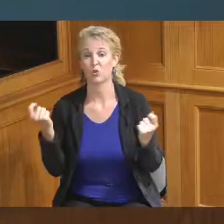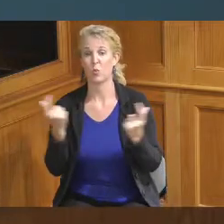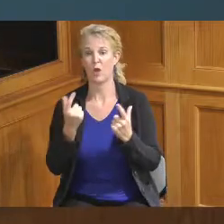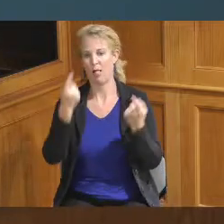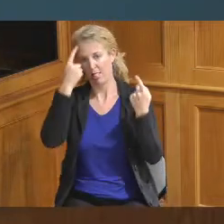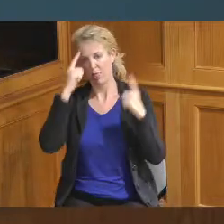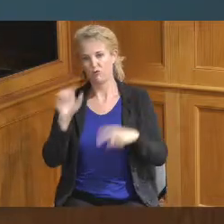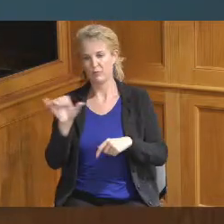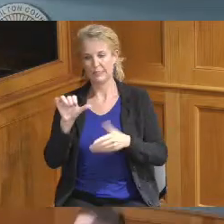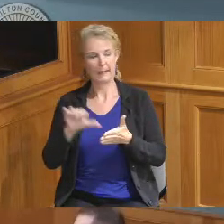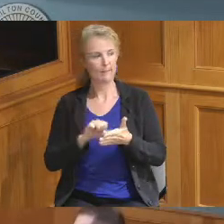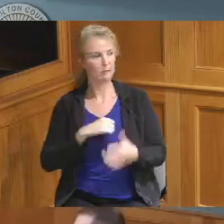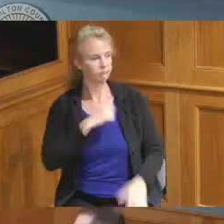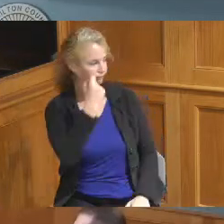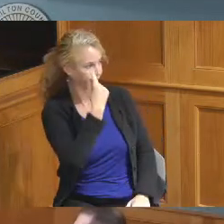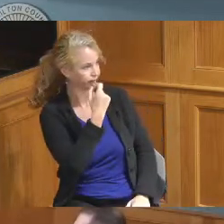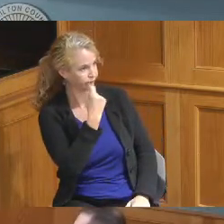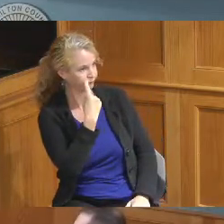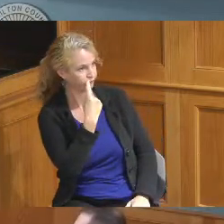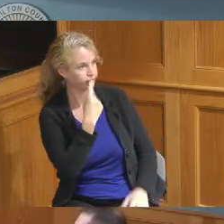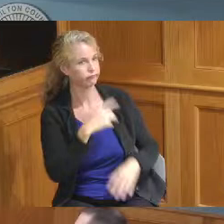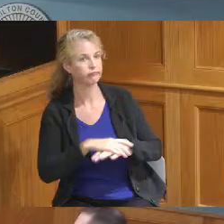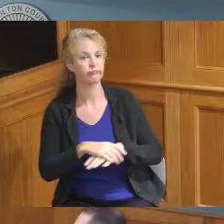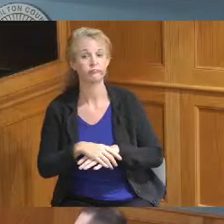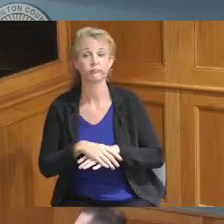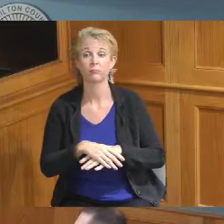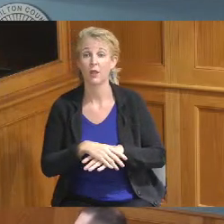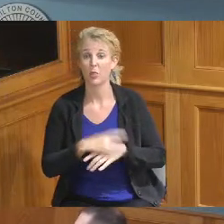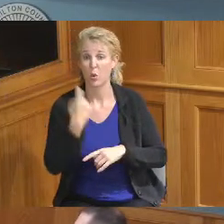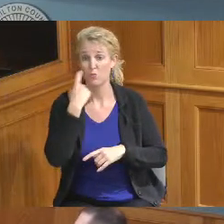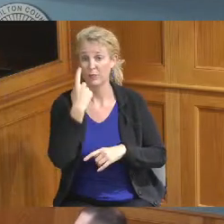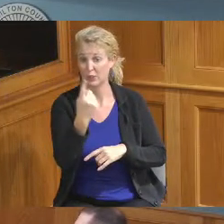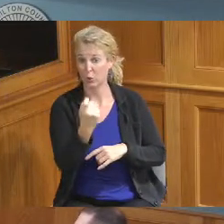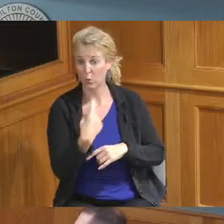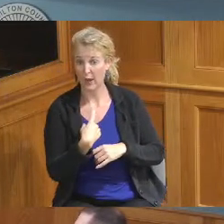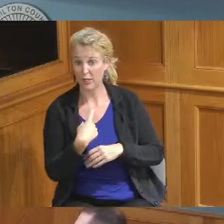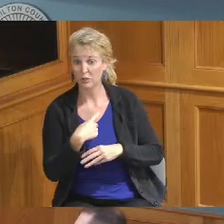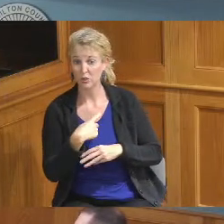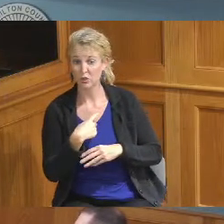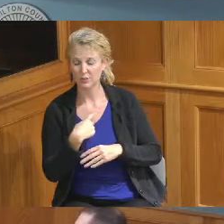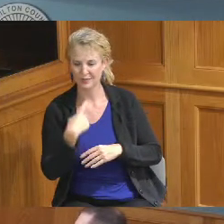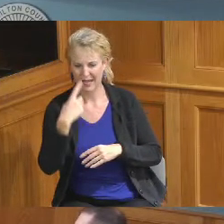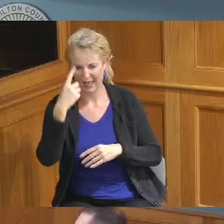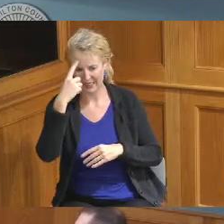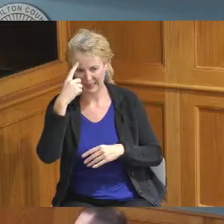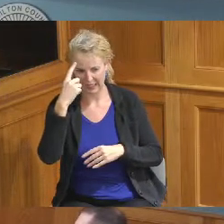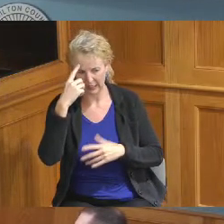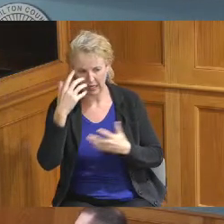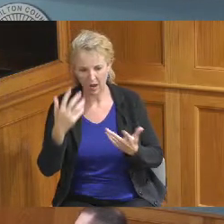page understood and and to the question that's been thrown out I think intuitively here in terms